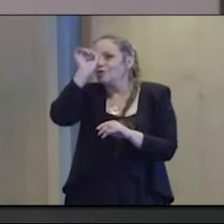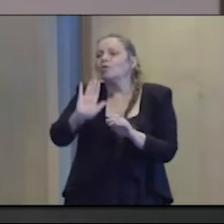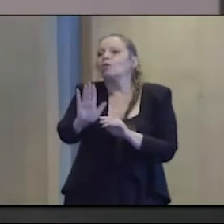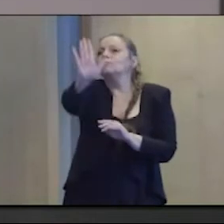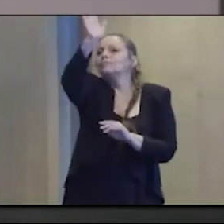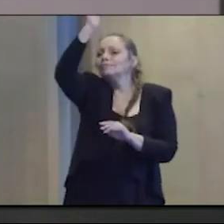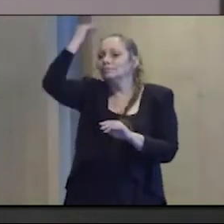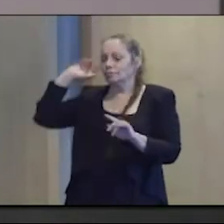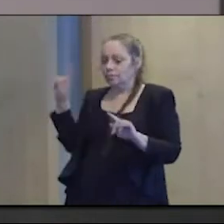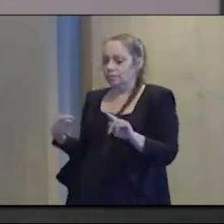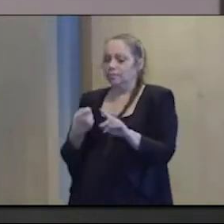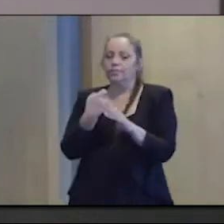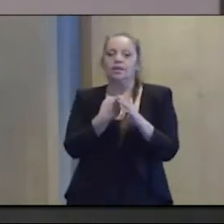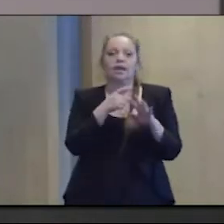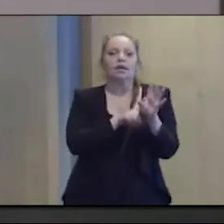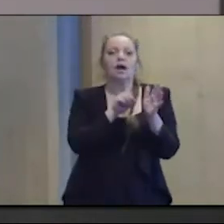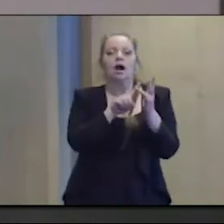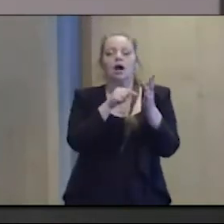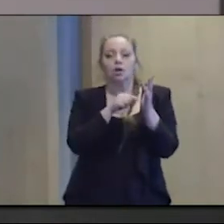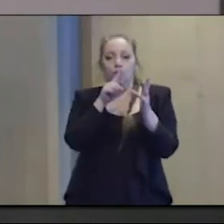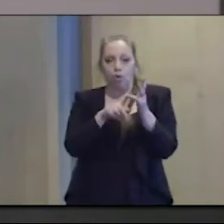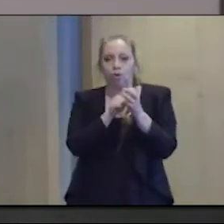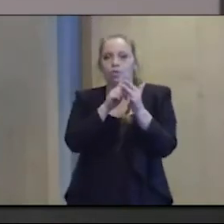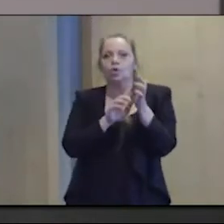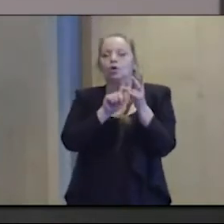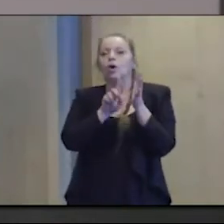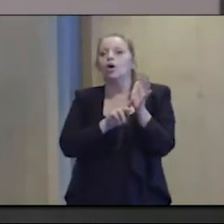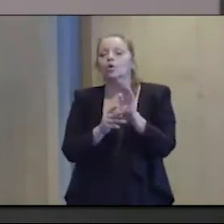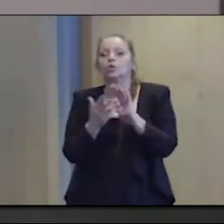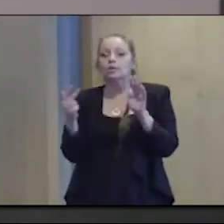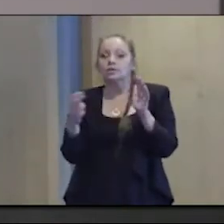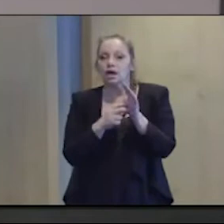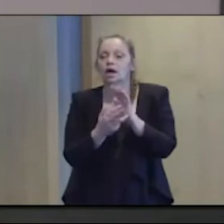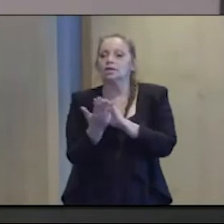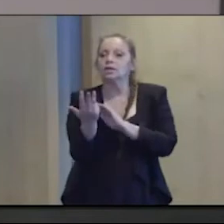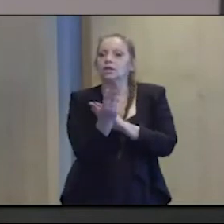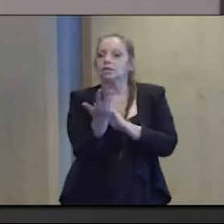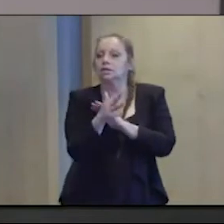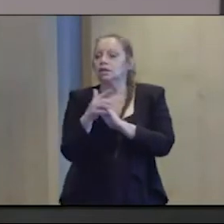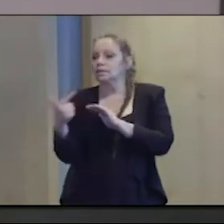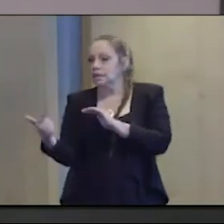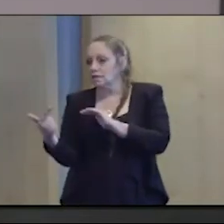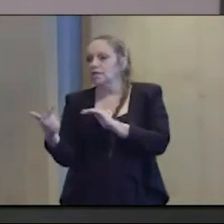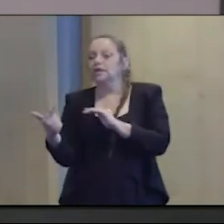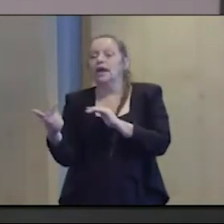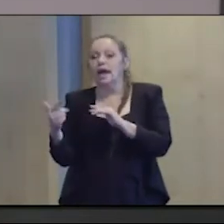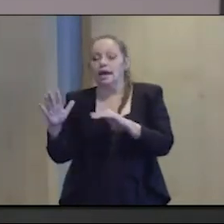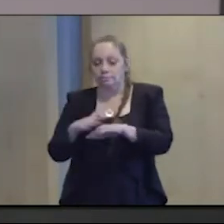The Kyoto protocol was signed in 1997 and came into force in 2005. And that's the protocol